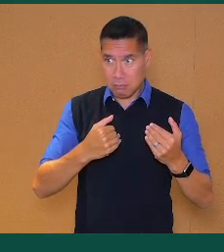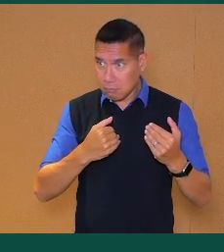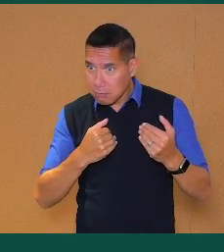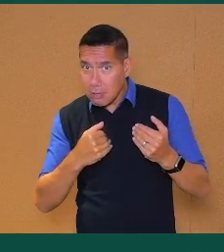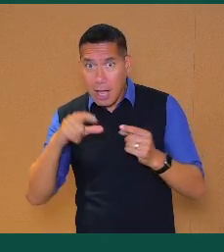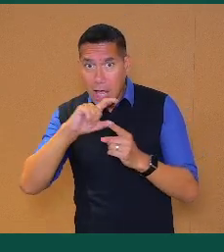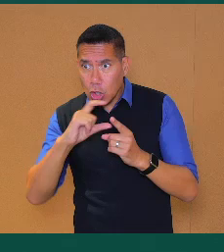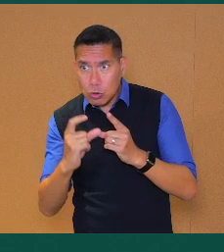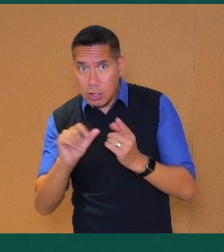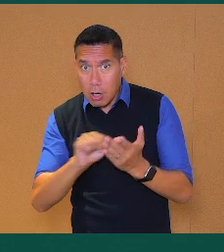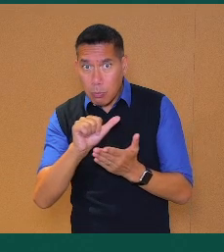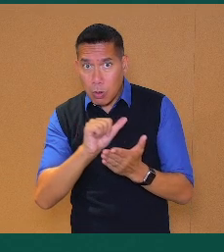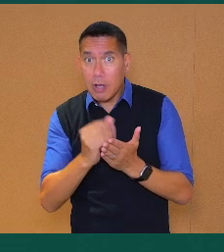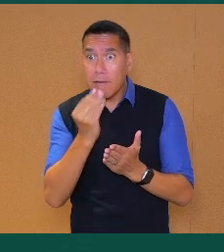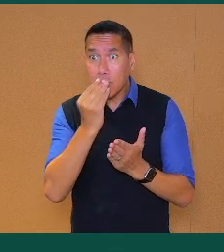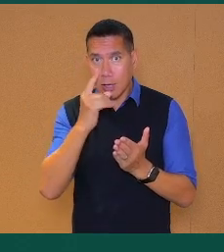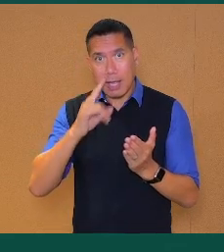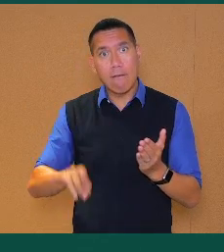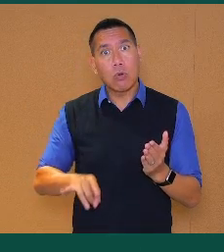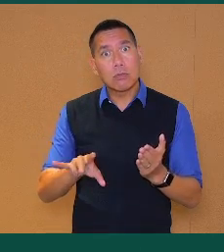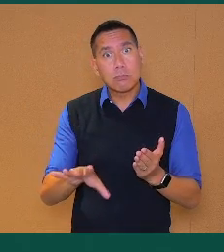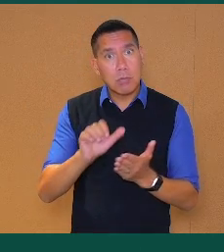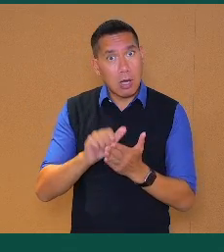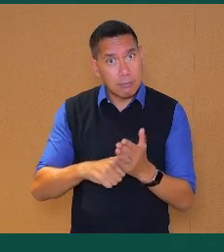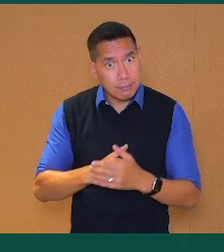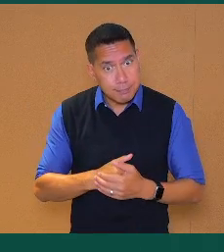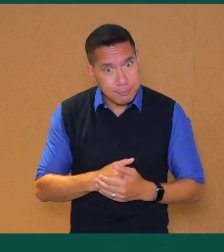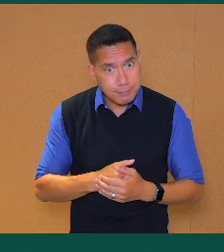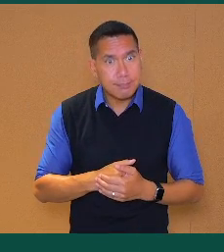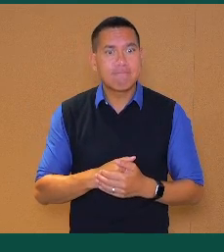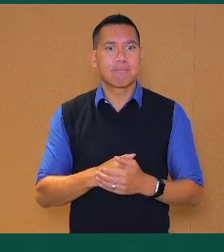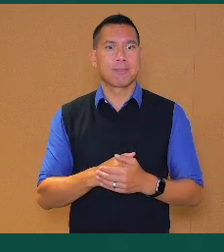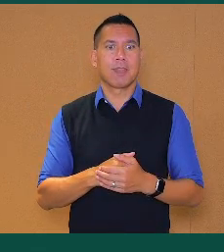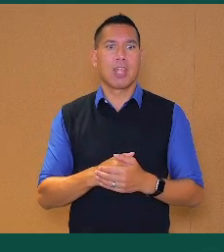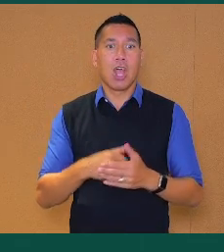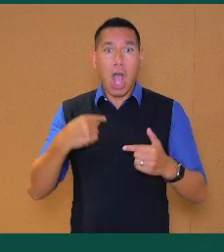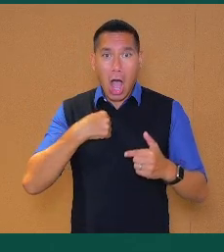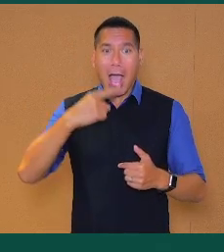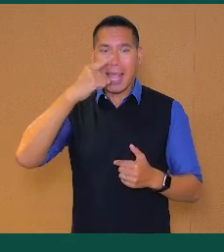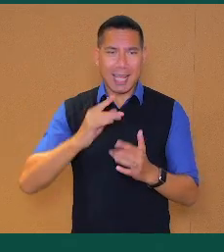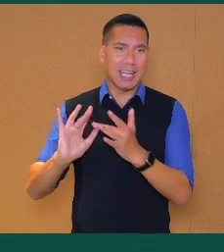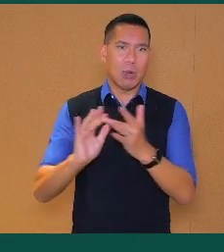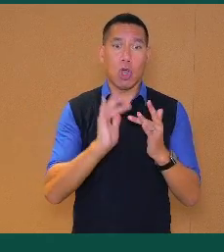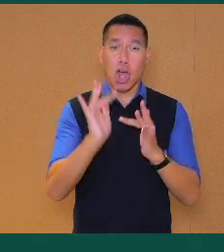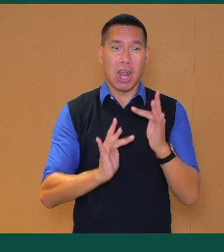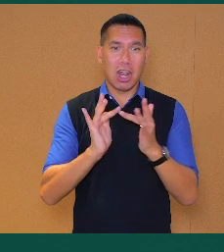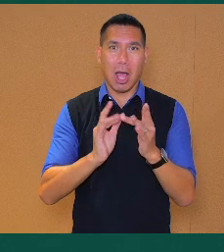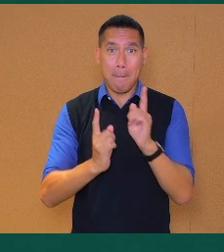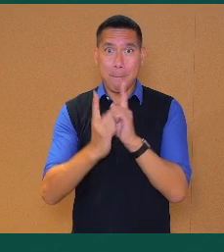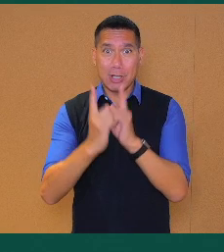Mentoring Program. The National Online Group